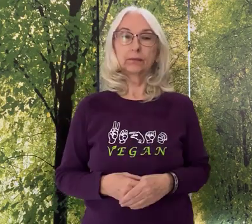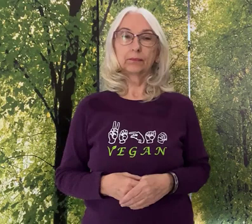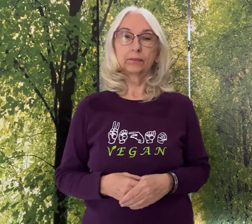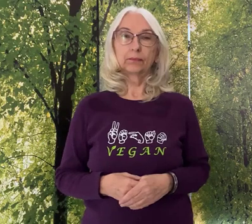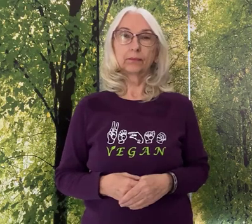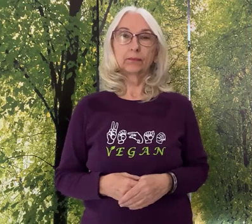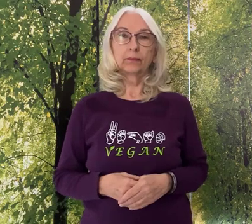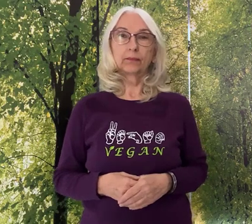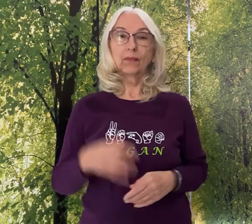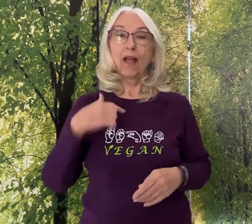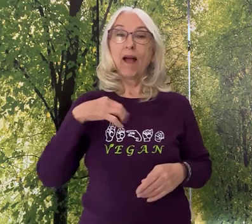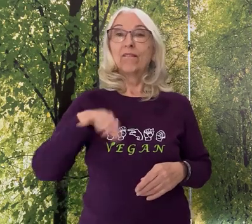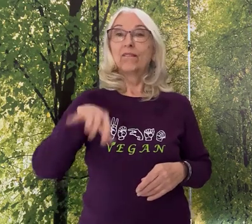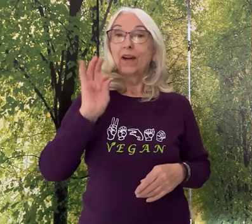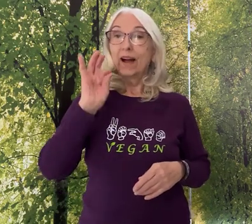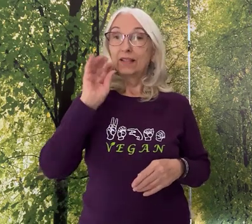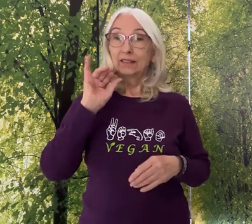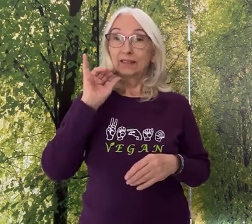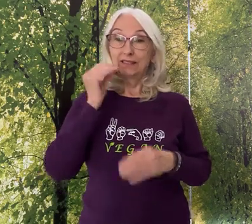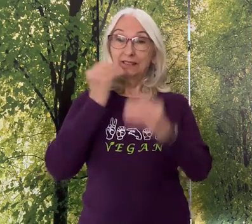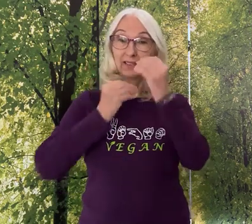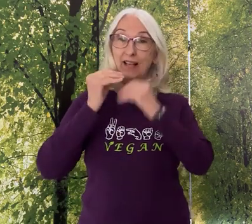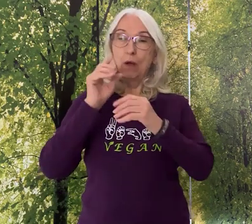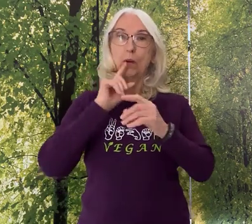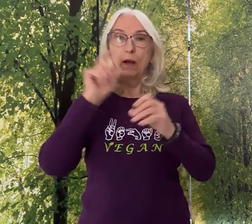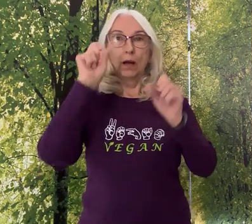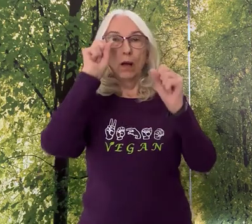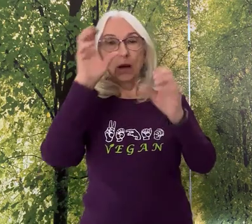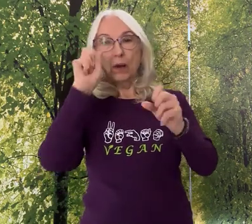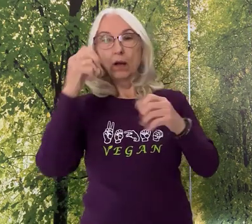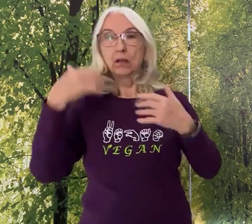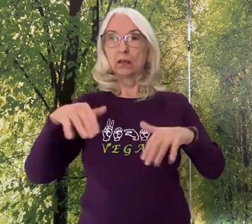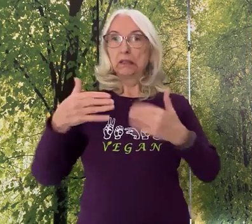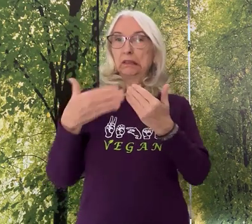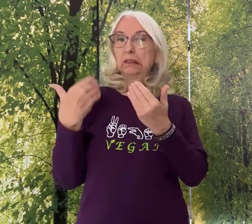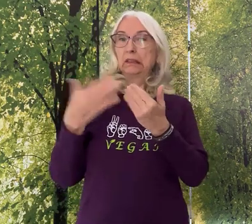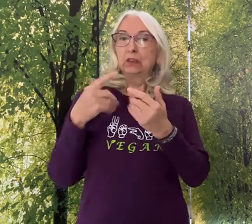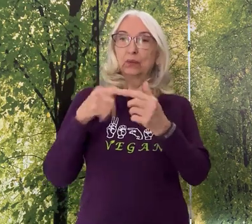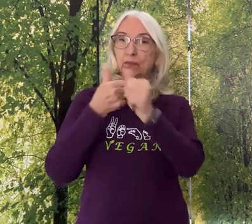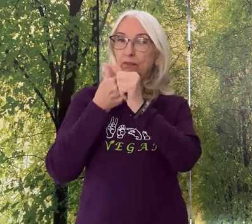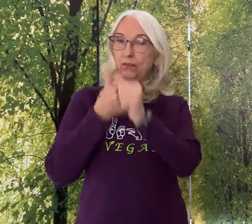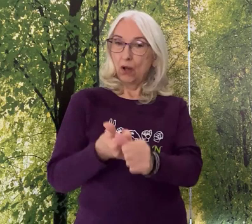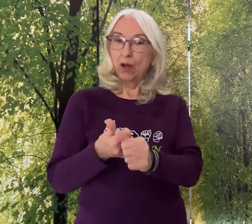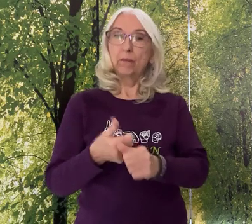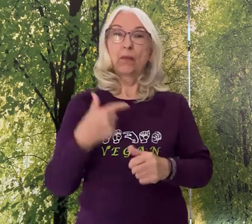I found the diet amazingly easy to follow.